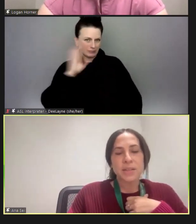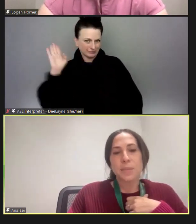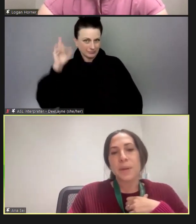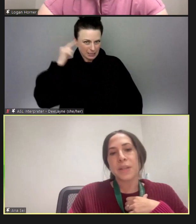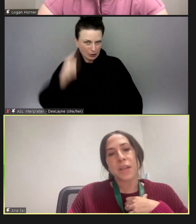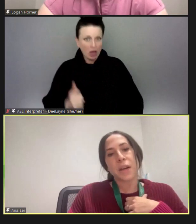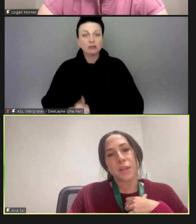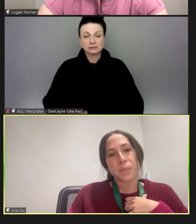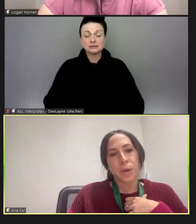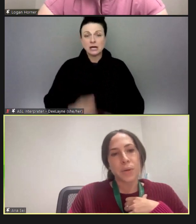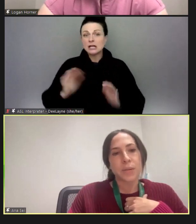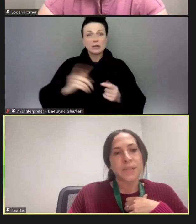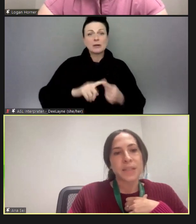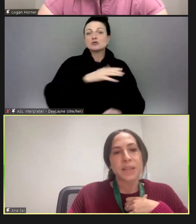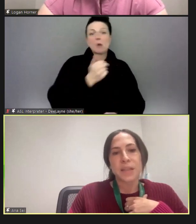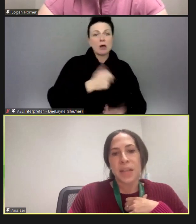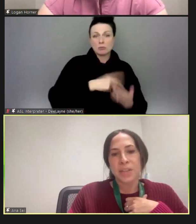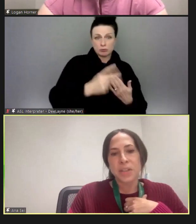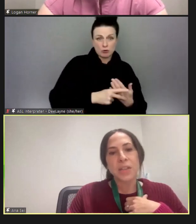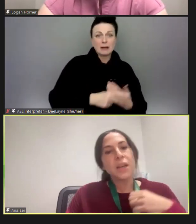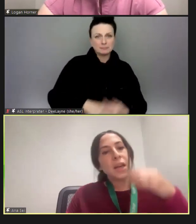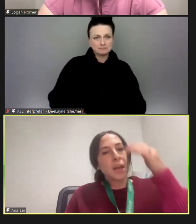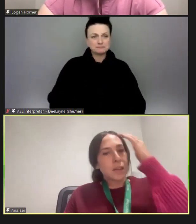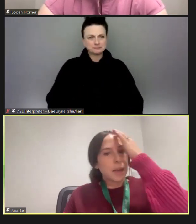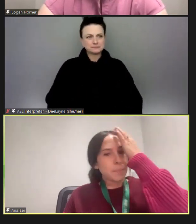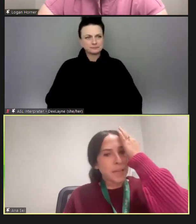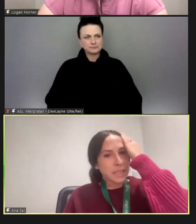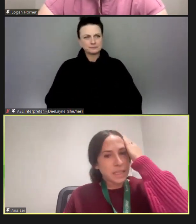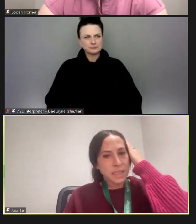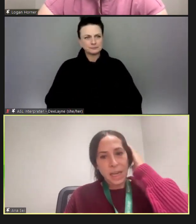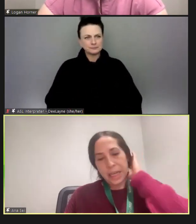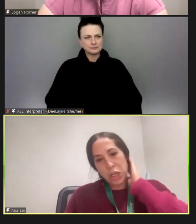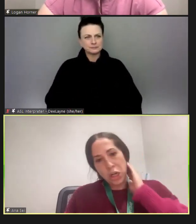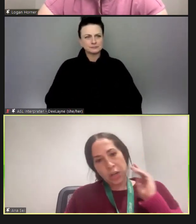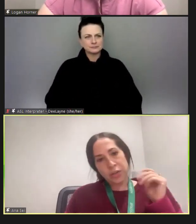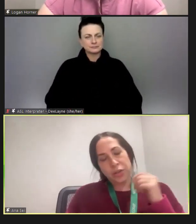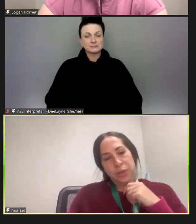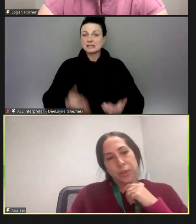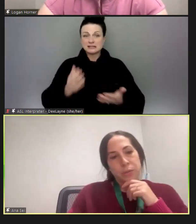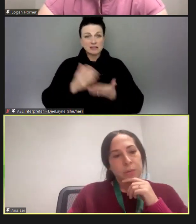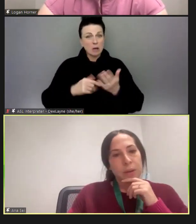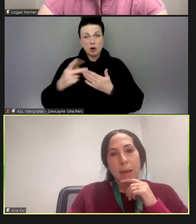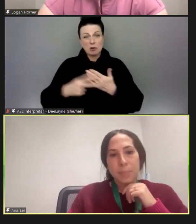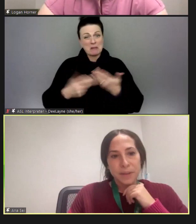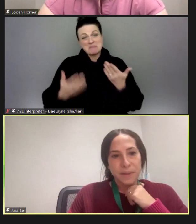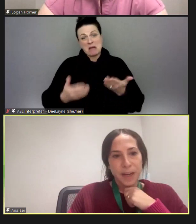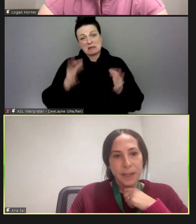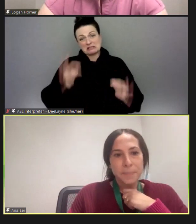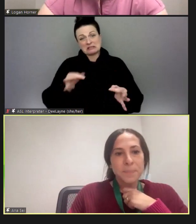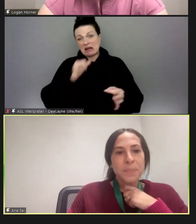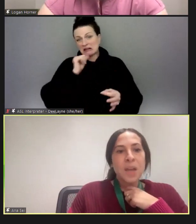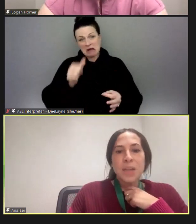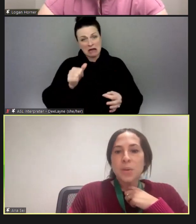compared to other programs in the nation